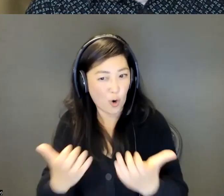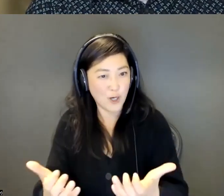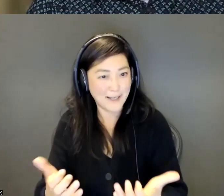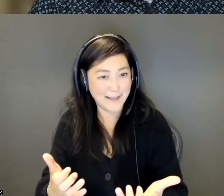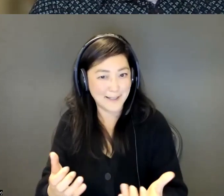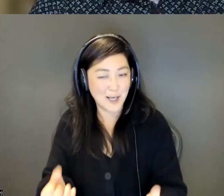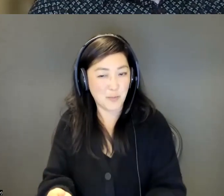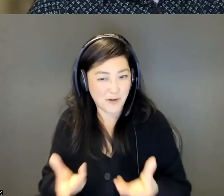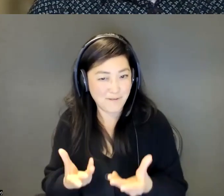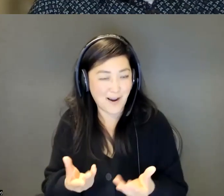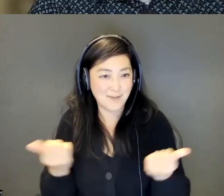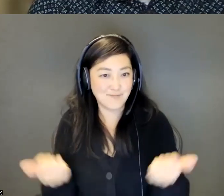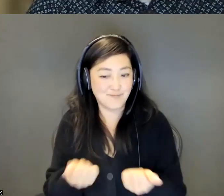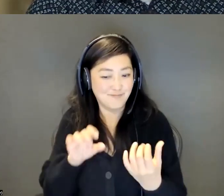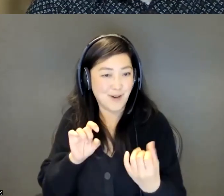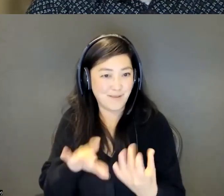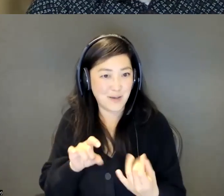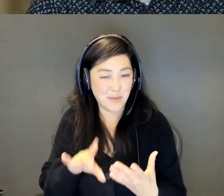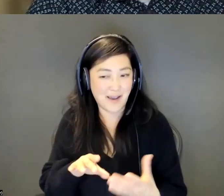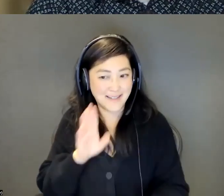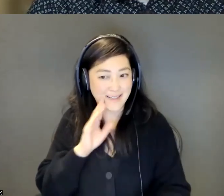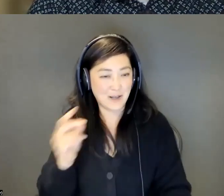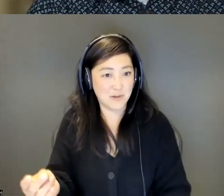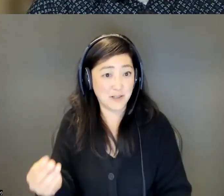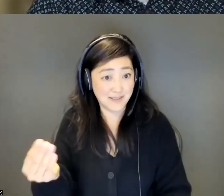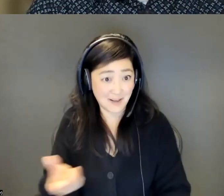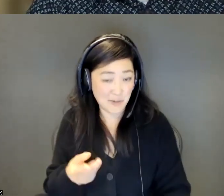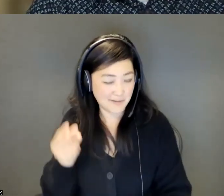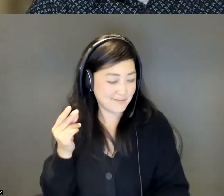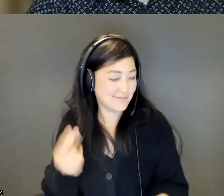I think they let us know quite quickly whether they like things and they don't like things.